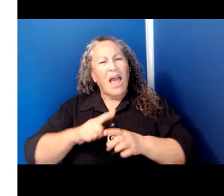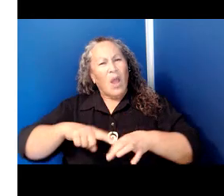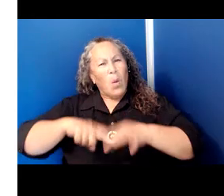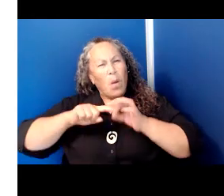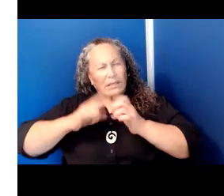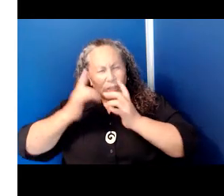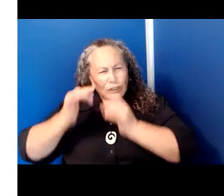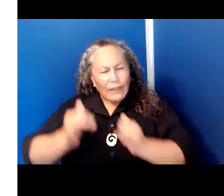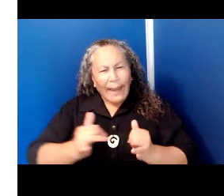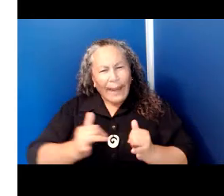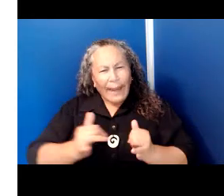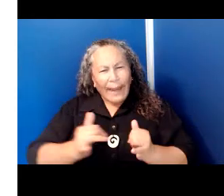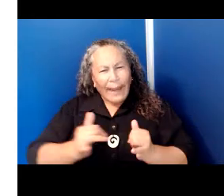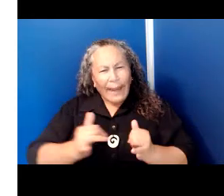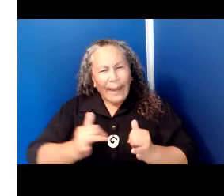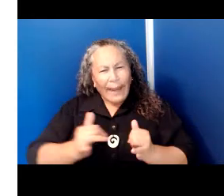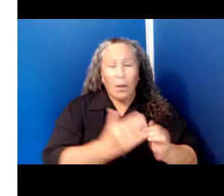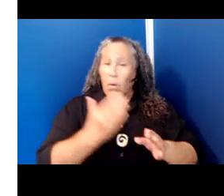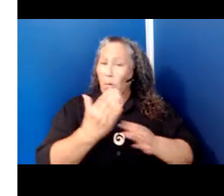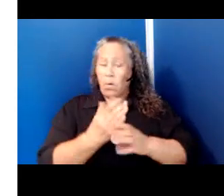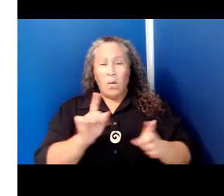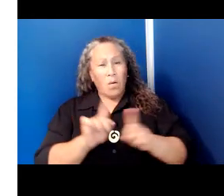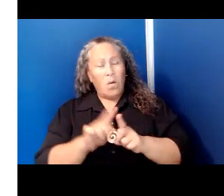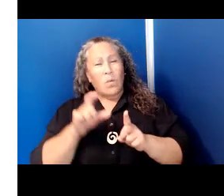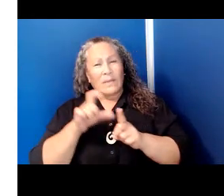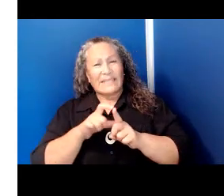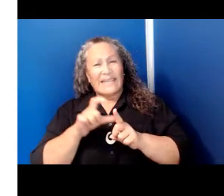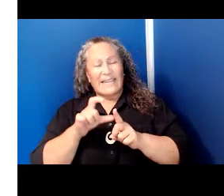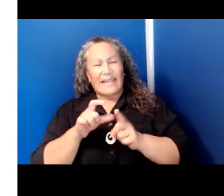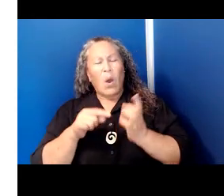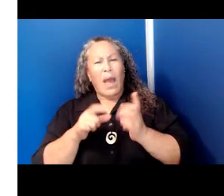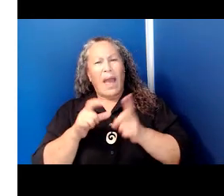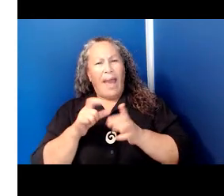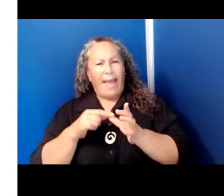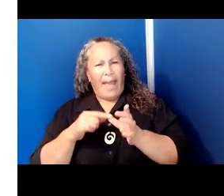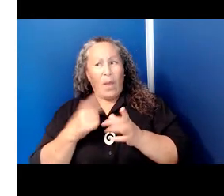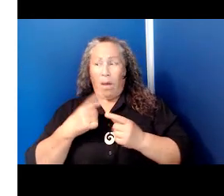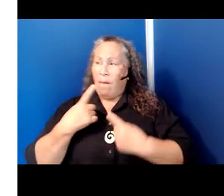work with DAA (Designated Auditing Agency) every couple of years to audit and support houses,